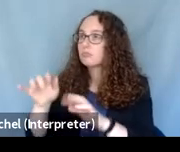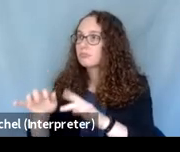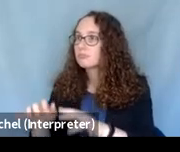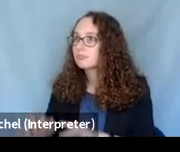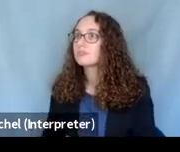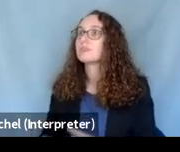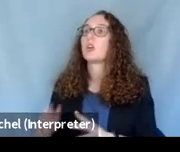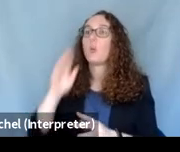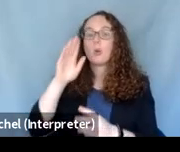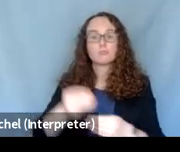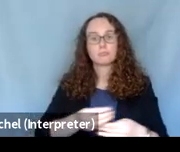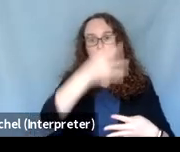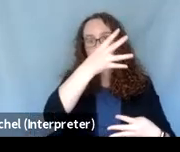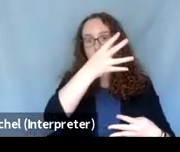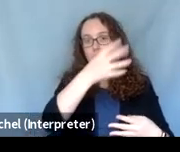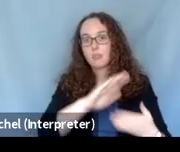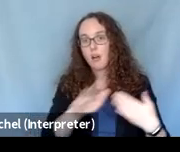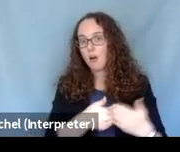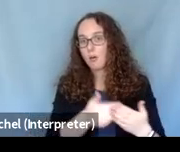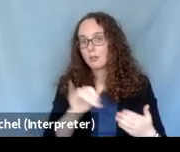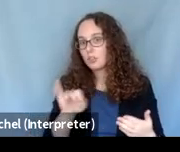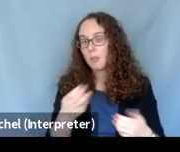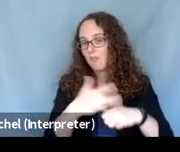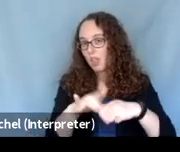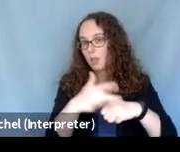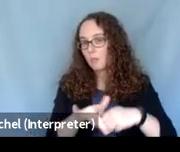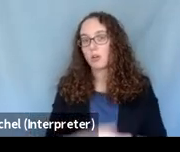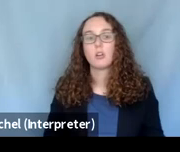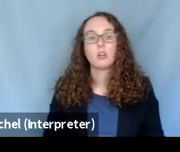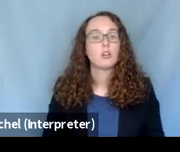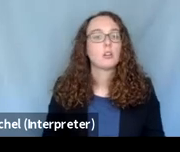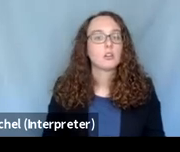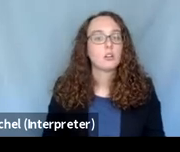www.fresnocitycollege.edu/CEC and that will also